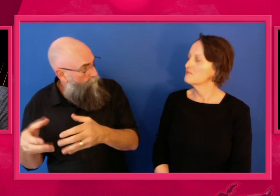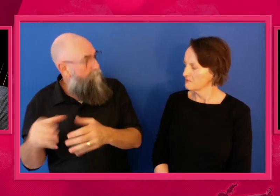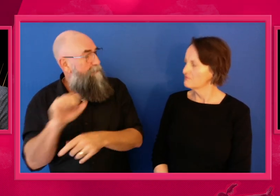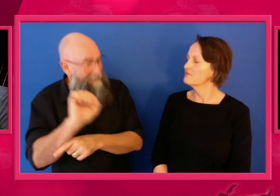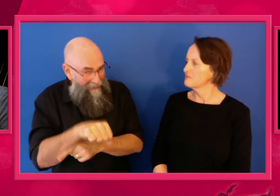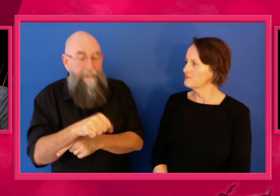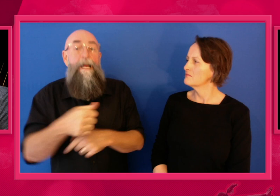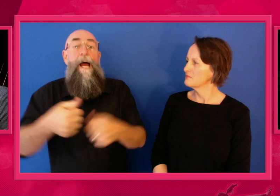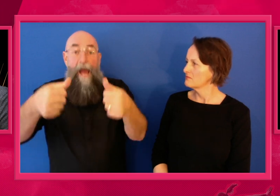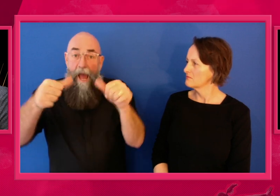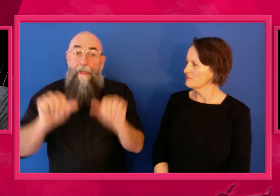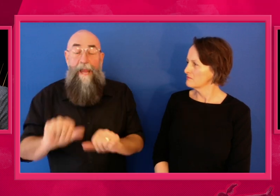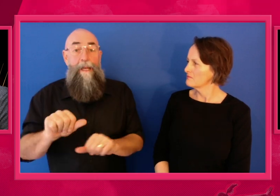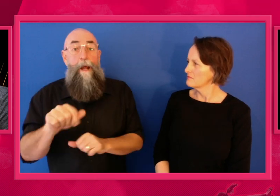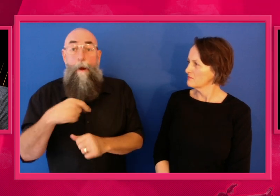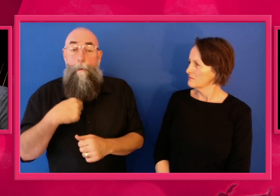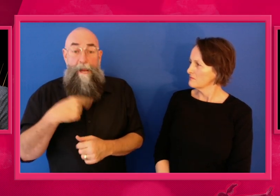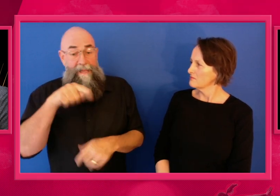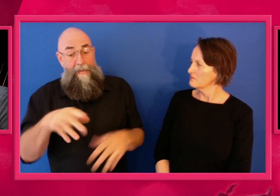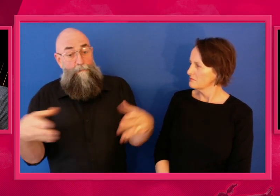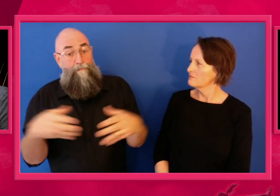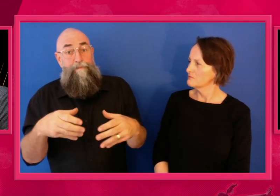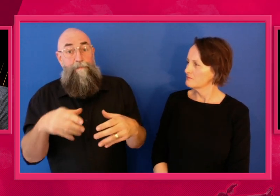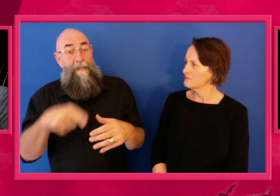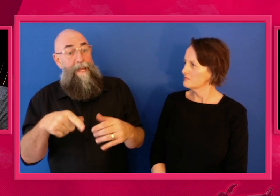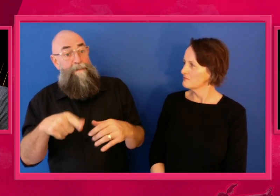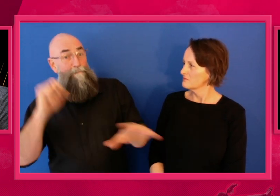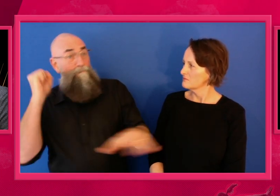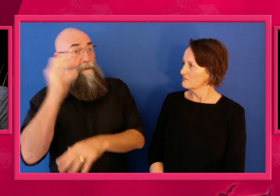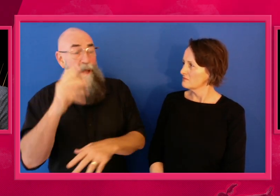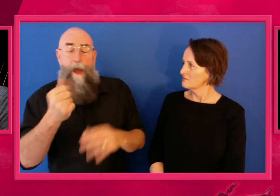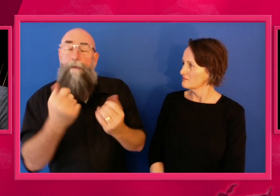just so happened that there were multiple world record holders yesterday. So that means